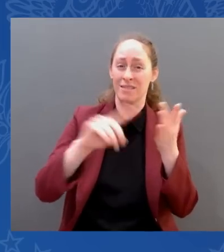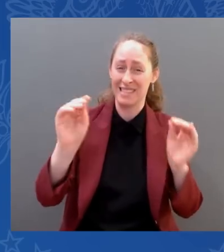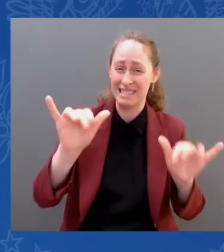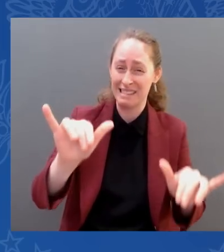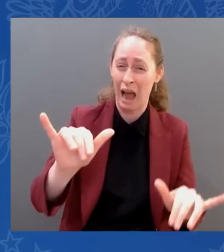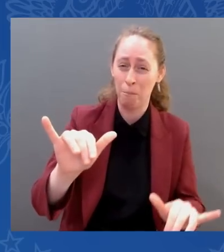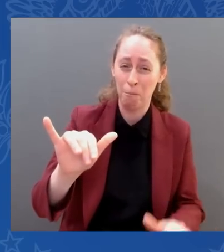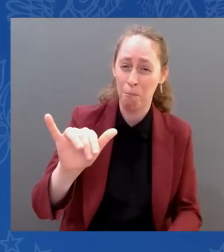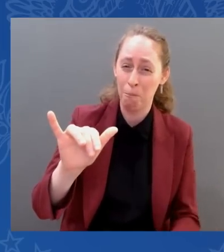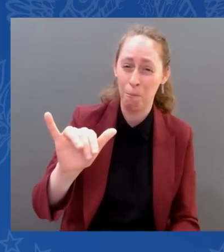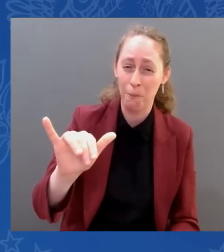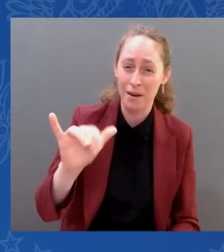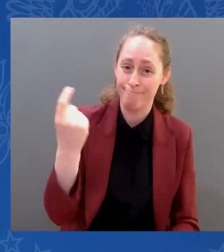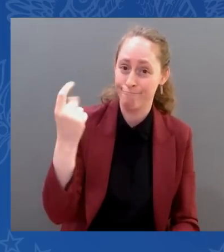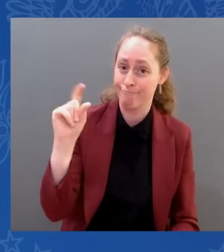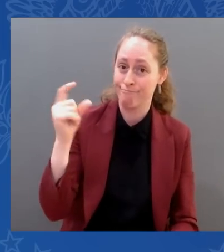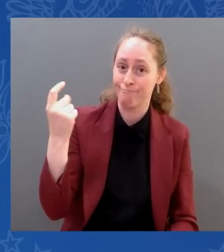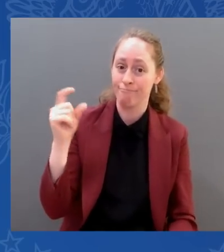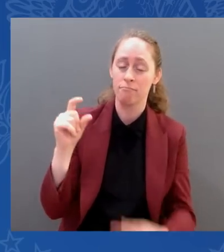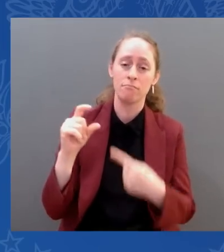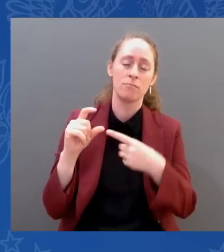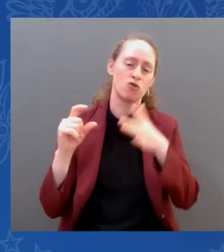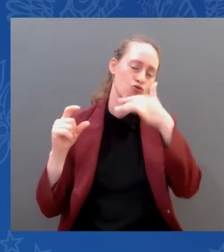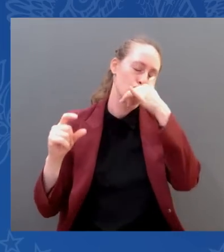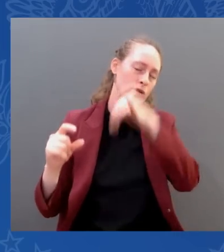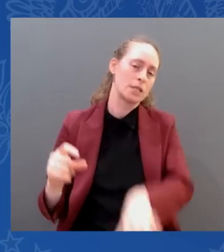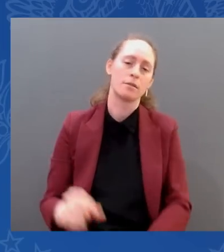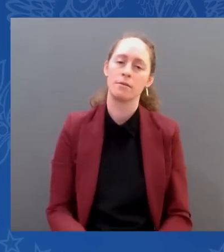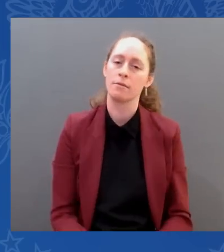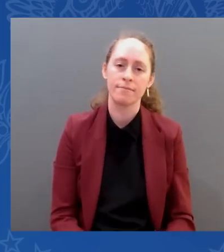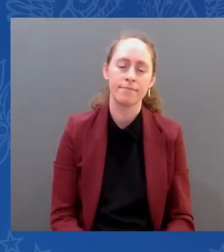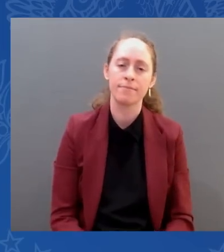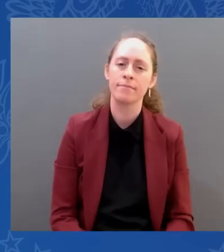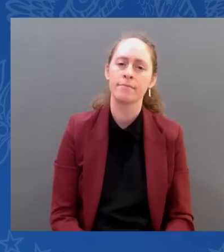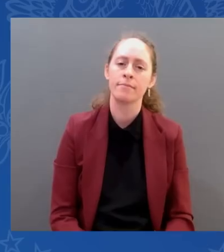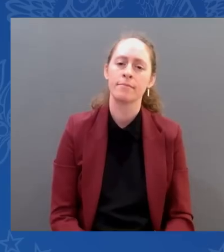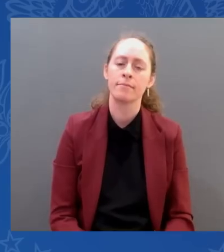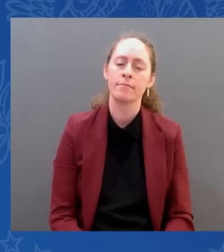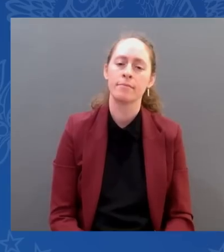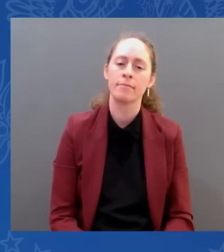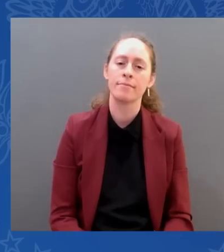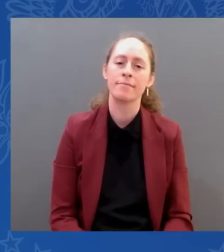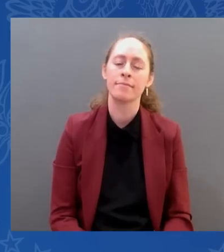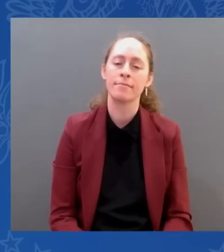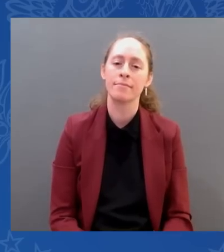The VA says, "We're only going to pay you so much for this, if you don't want to…" -- and because they --